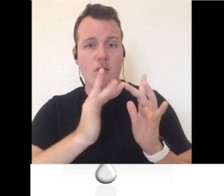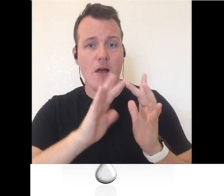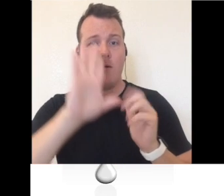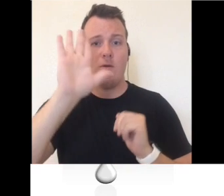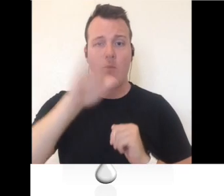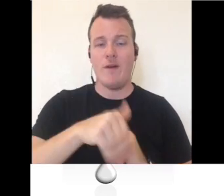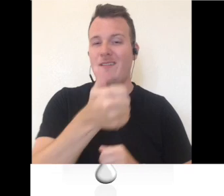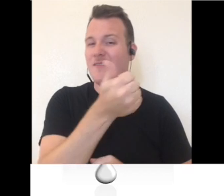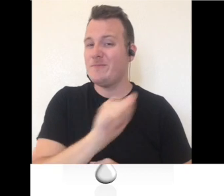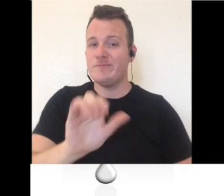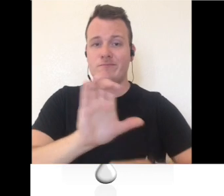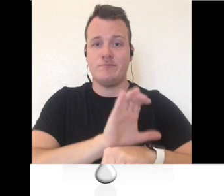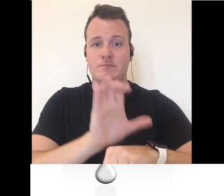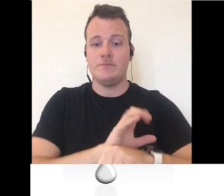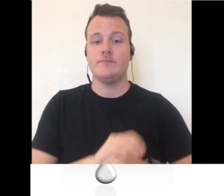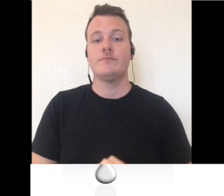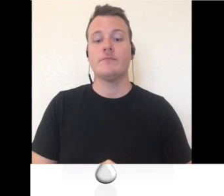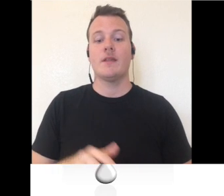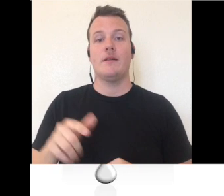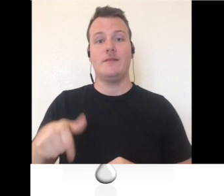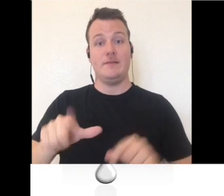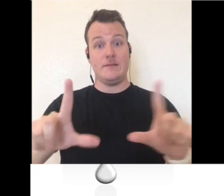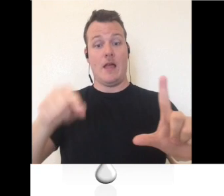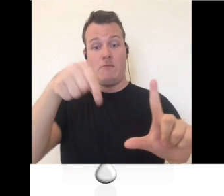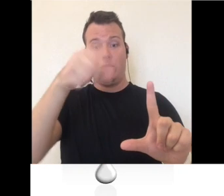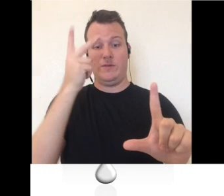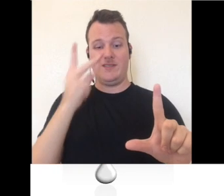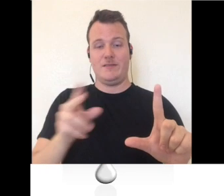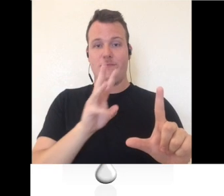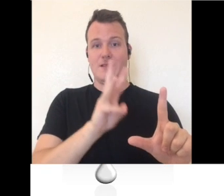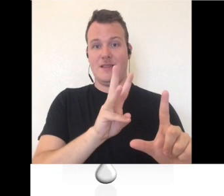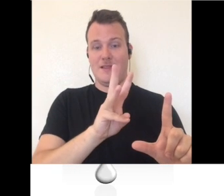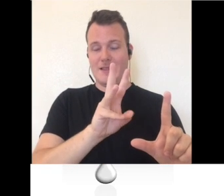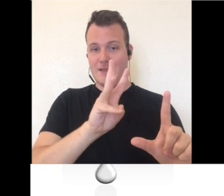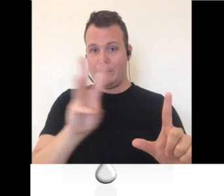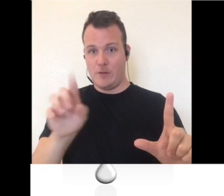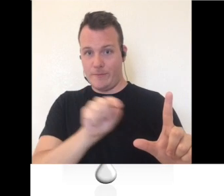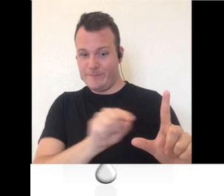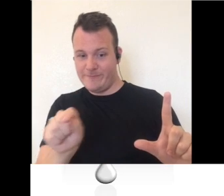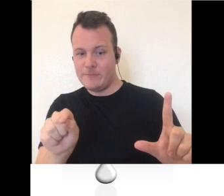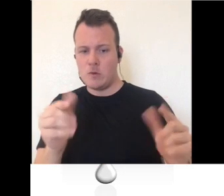simple, it's web-based, fits- goes with any computer. At the bottom of this slide is